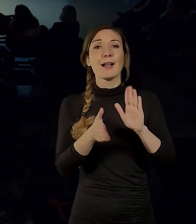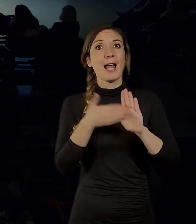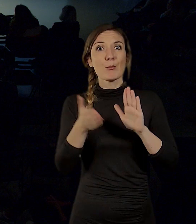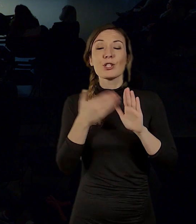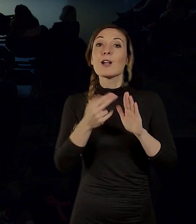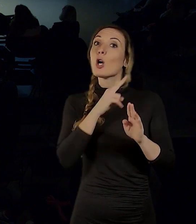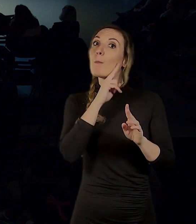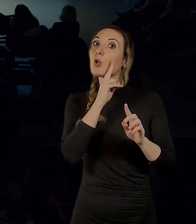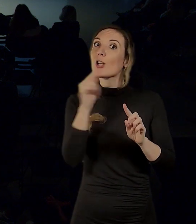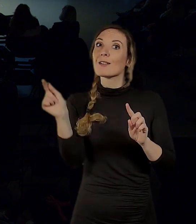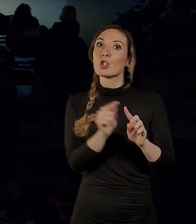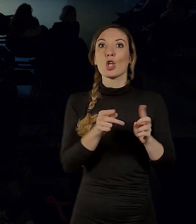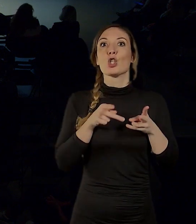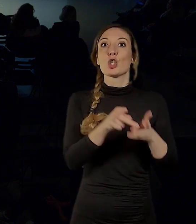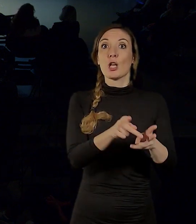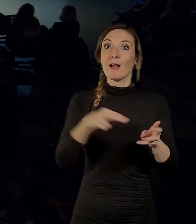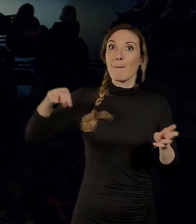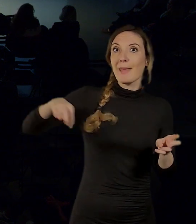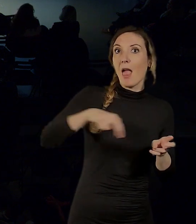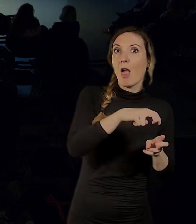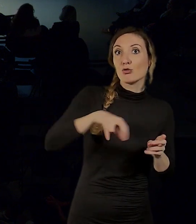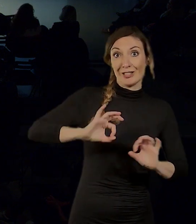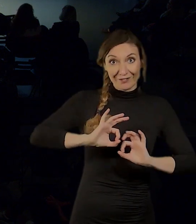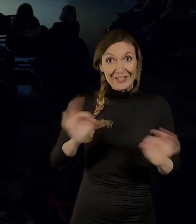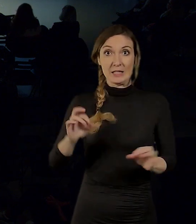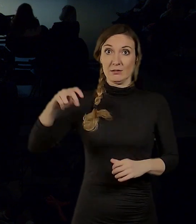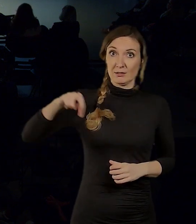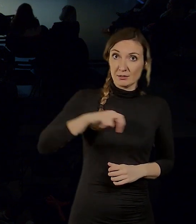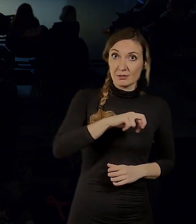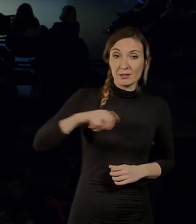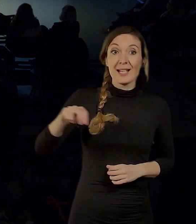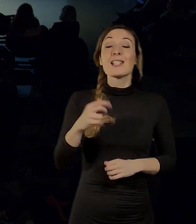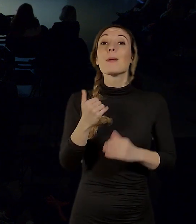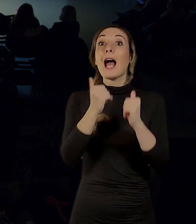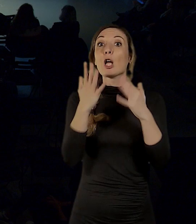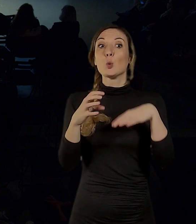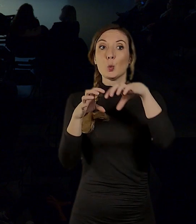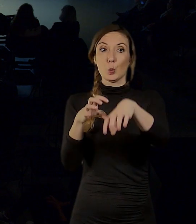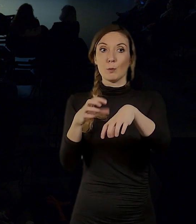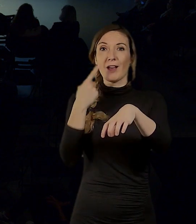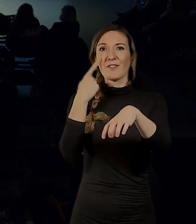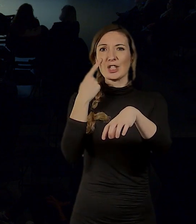And they are as open to the west as possible to the river, to offer as many views as possible,